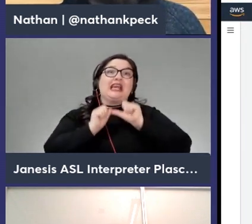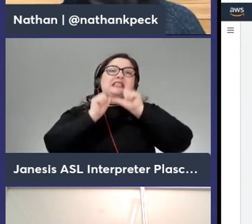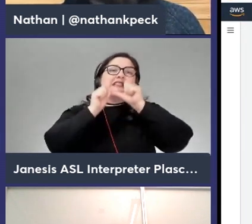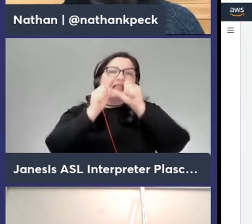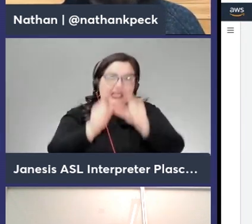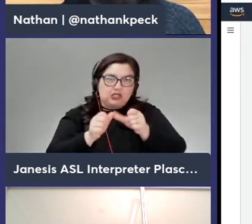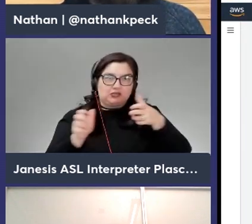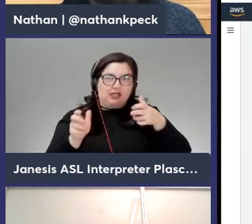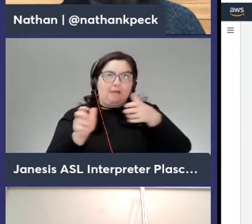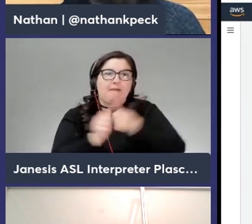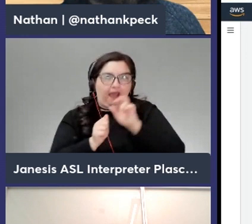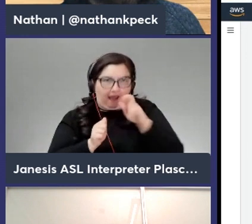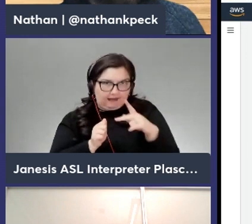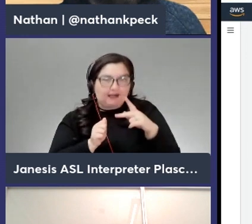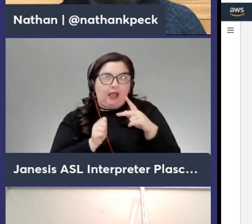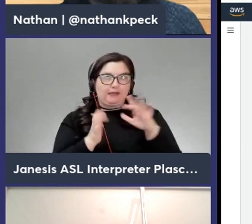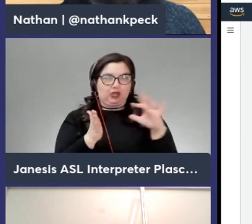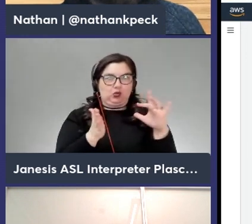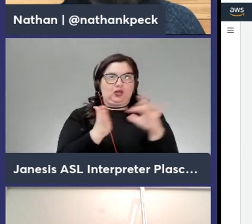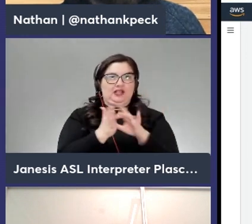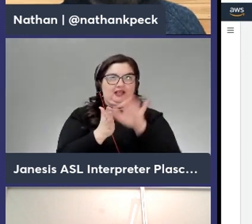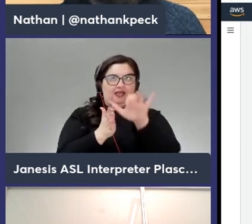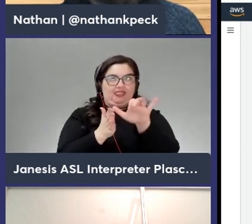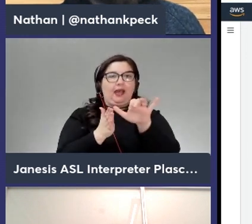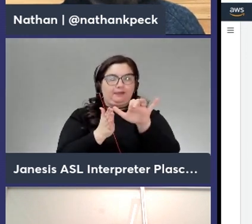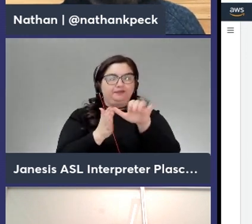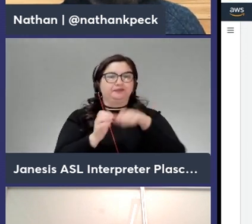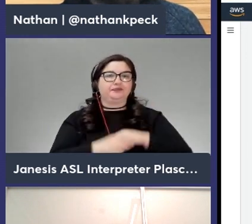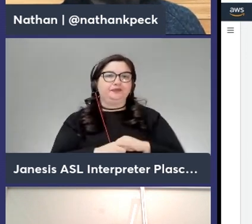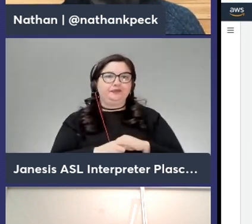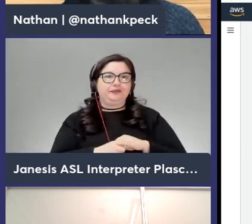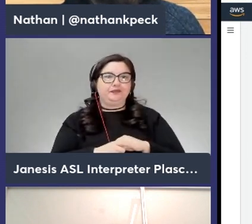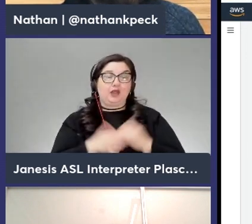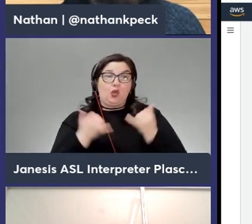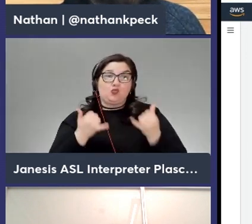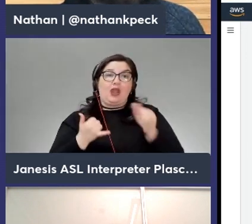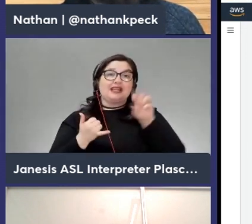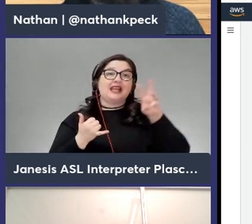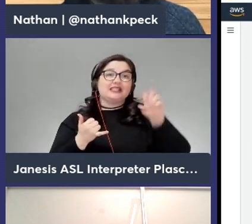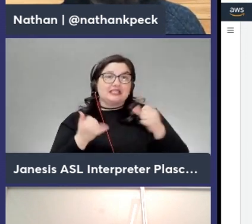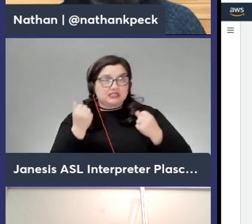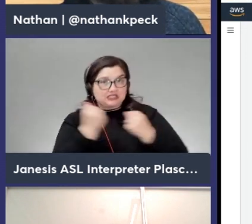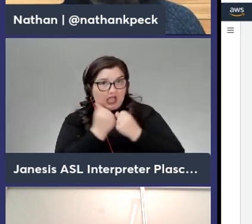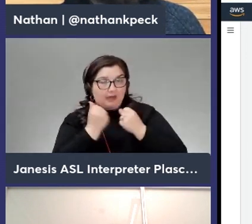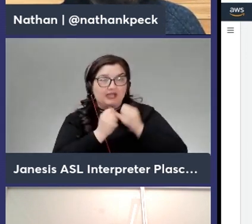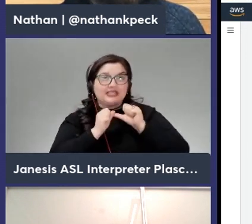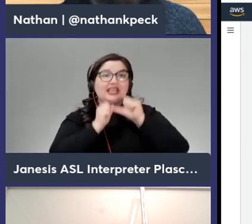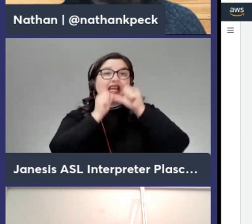by clicking on this radio button. Right now AWS Backup supports continuous backup for RDS and S3.